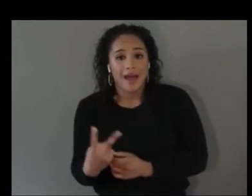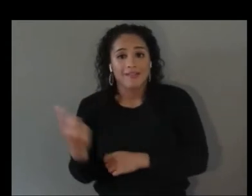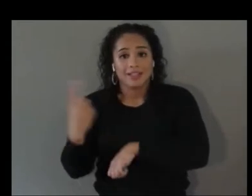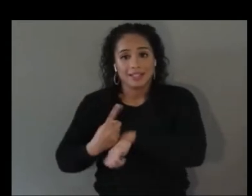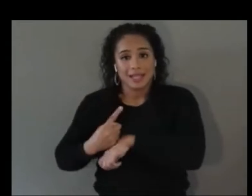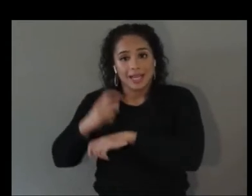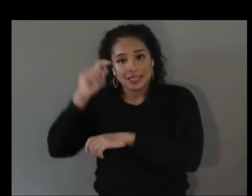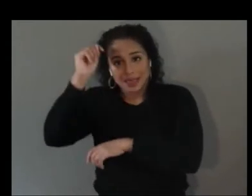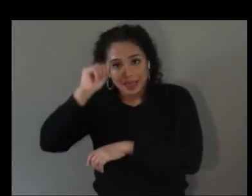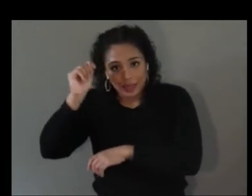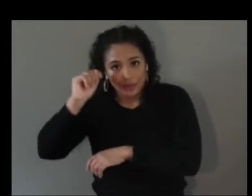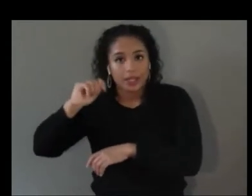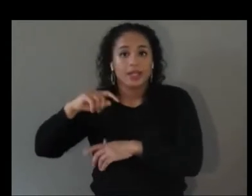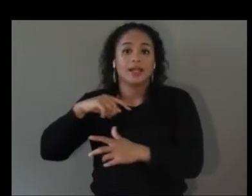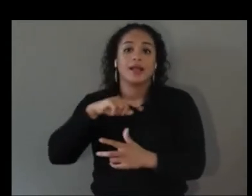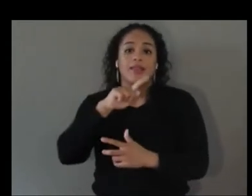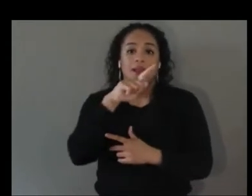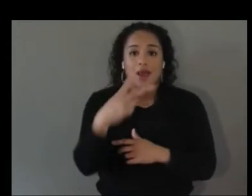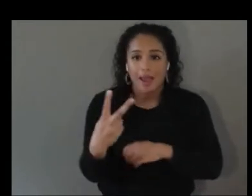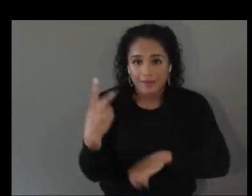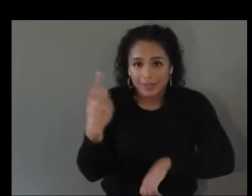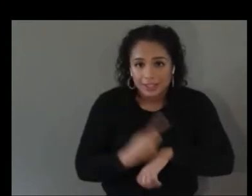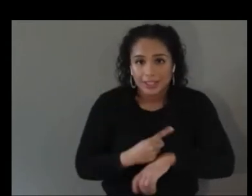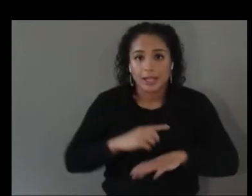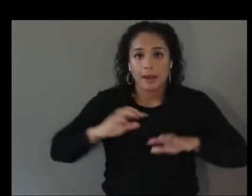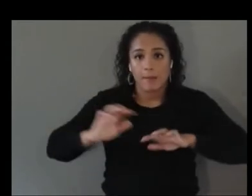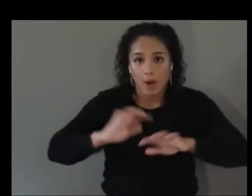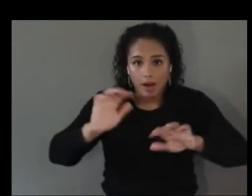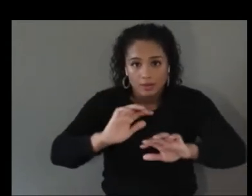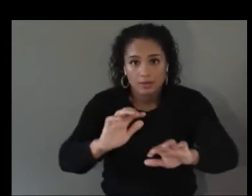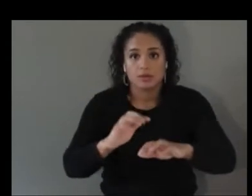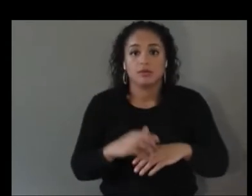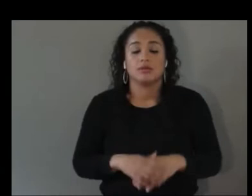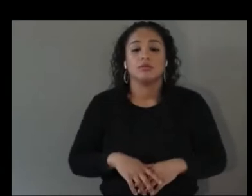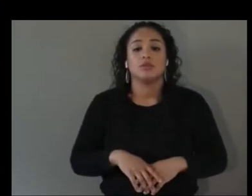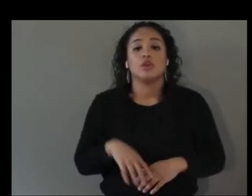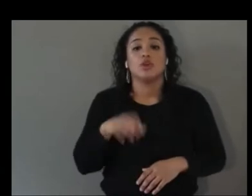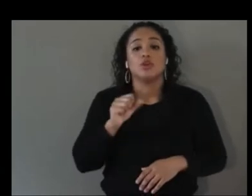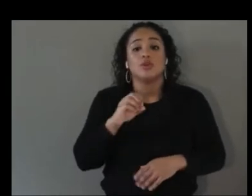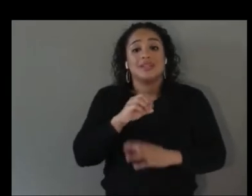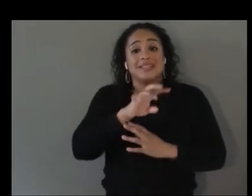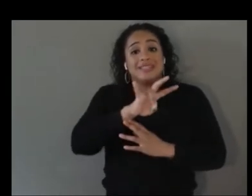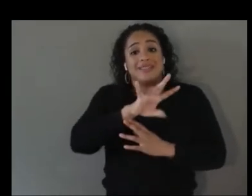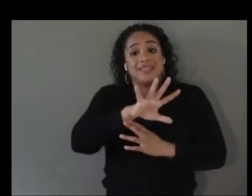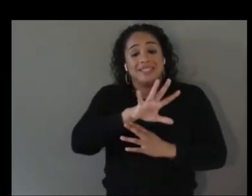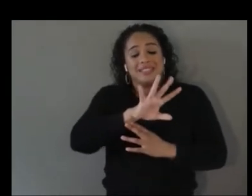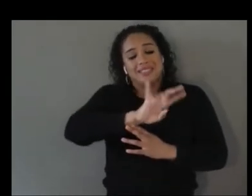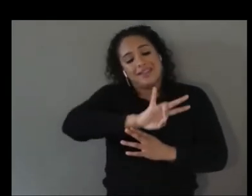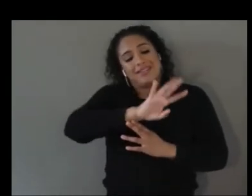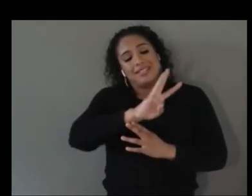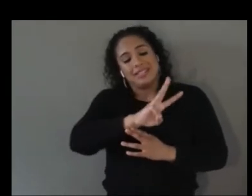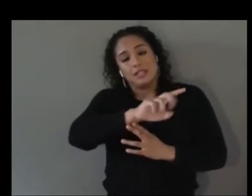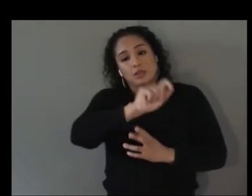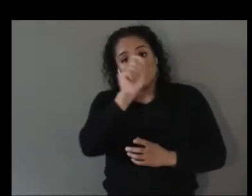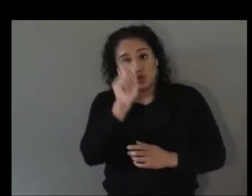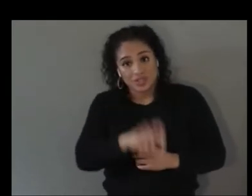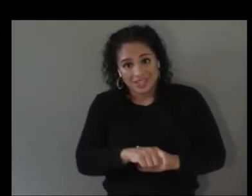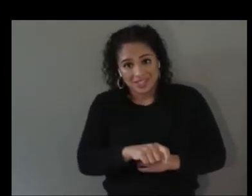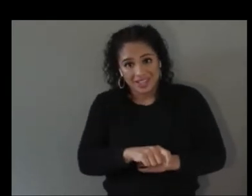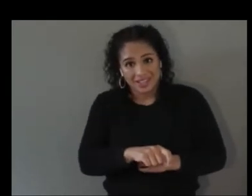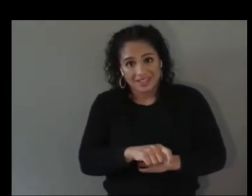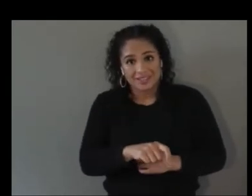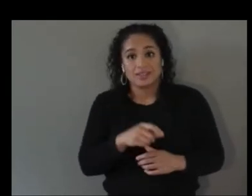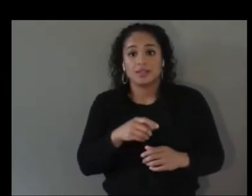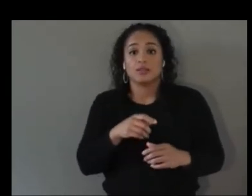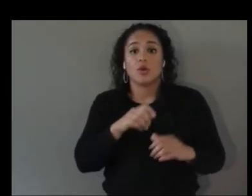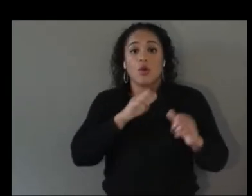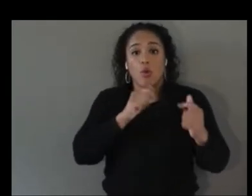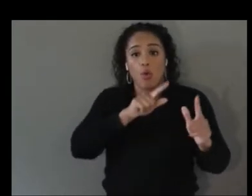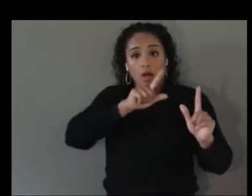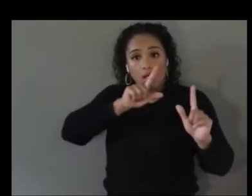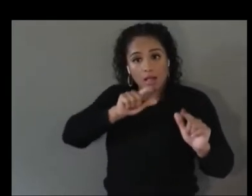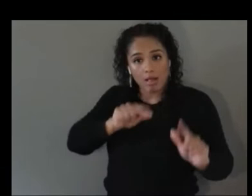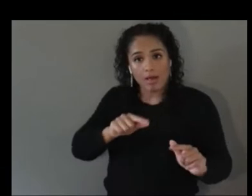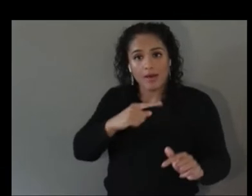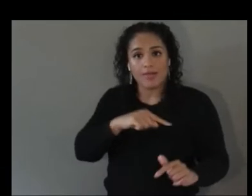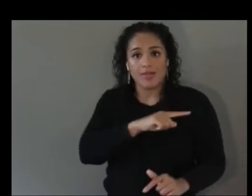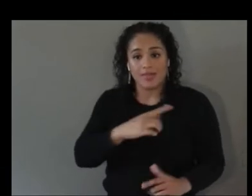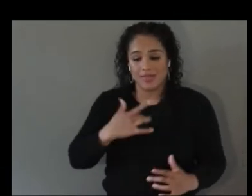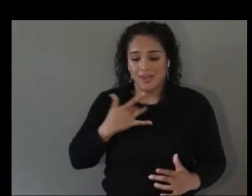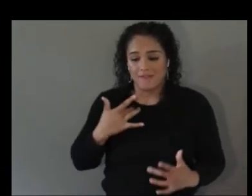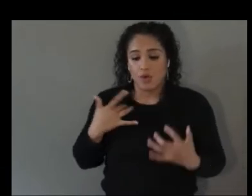of both. Over 76% of every attendee is confident after attending XRDI, to pursue a career in immersive